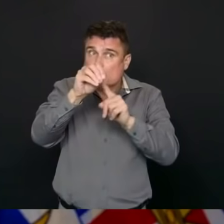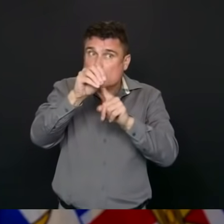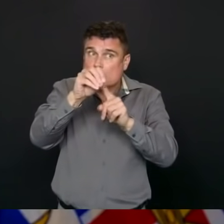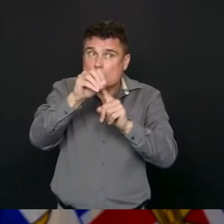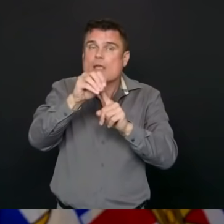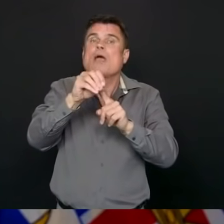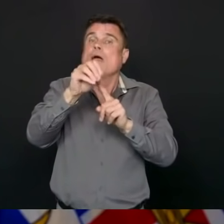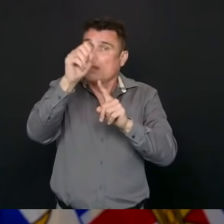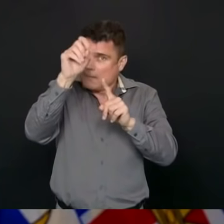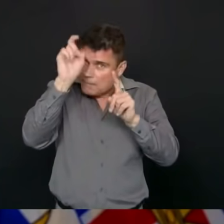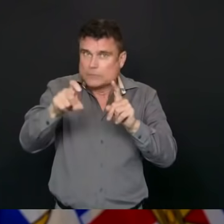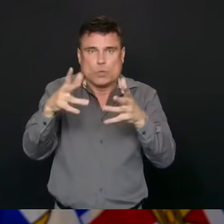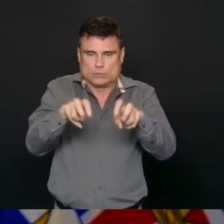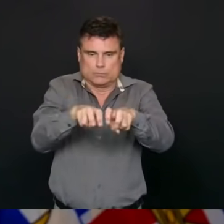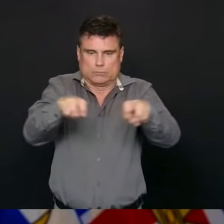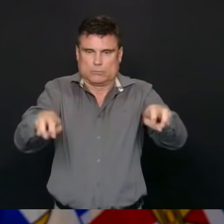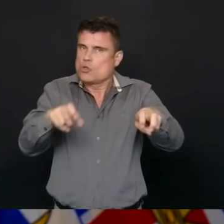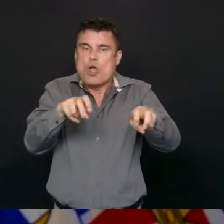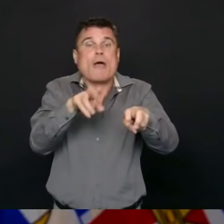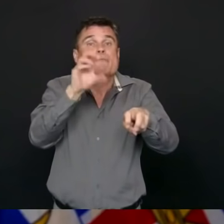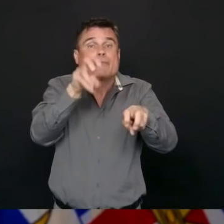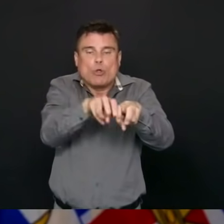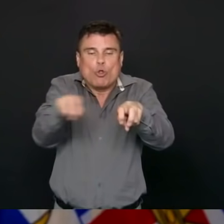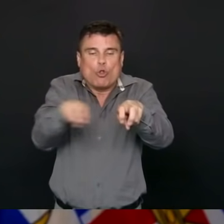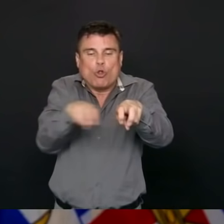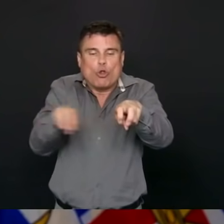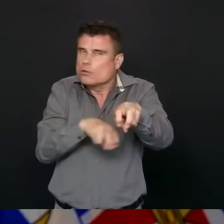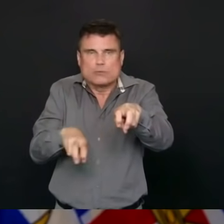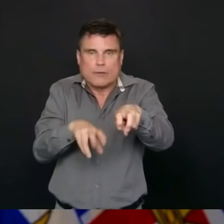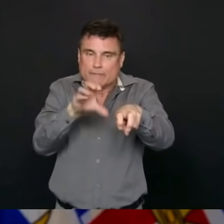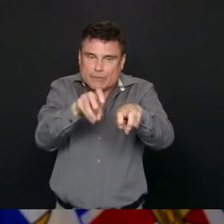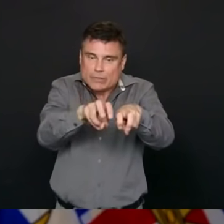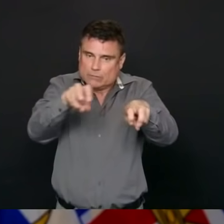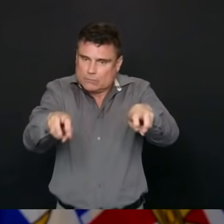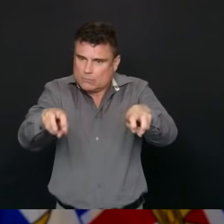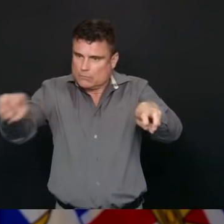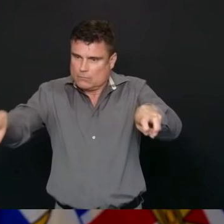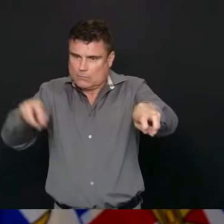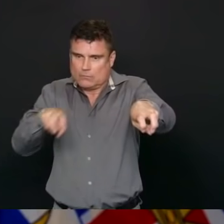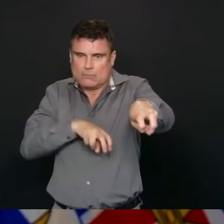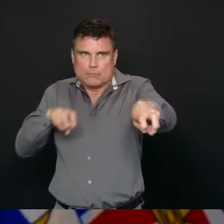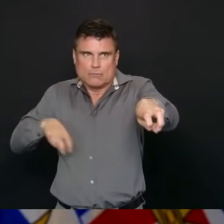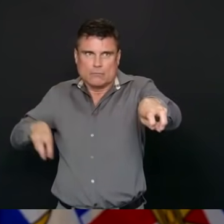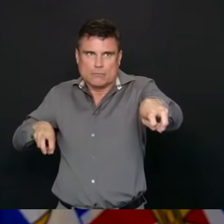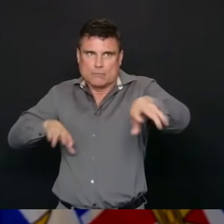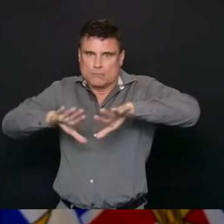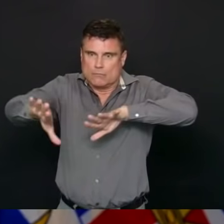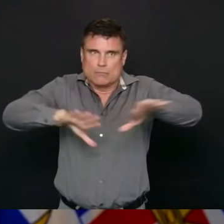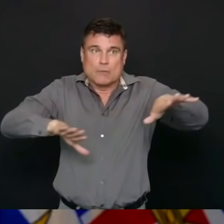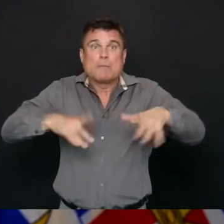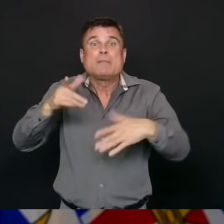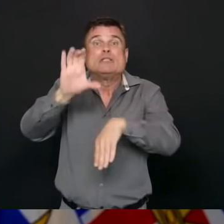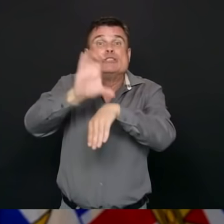physical distancing within that limit. So if you have a very small church, for example